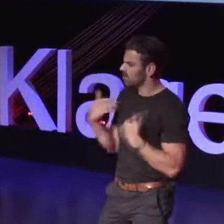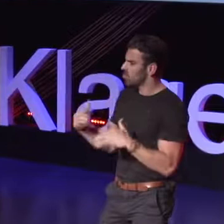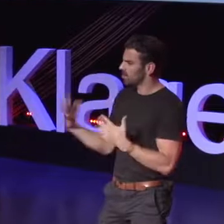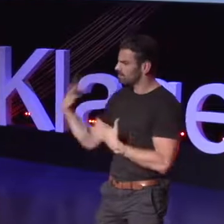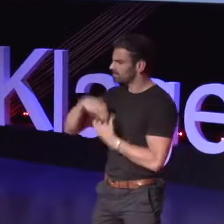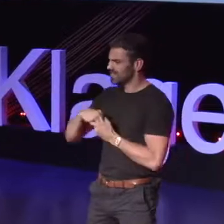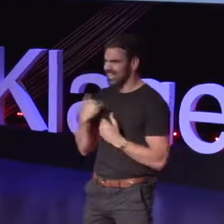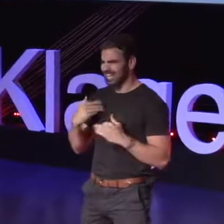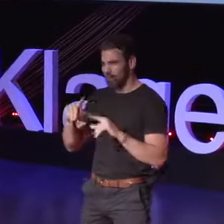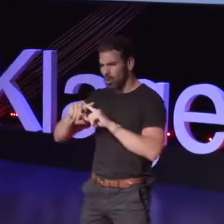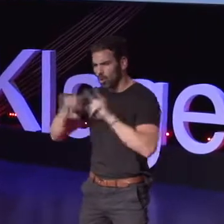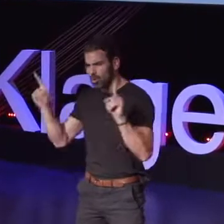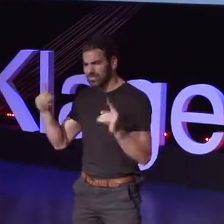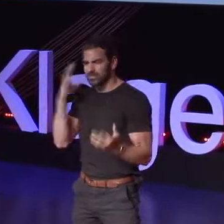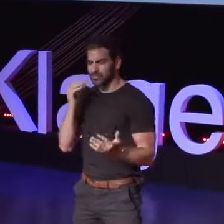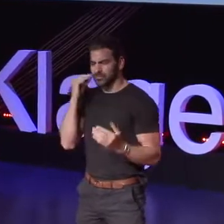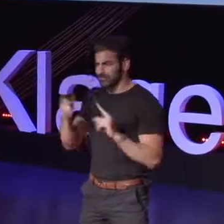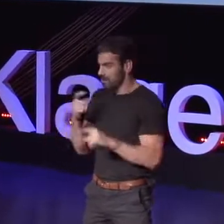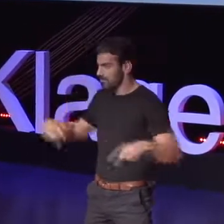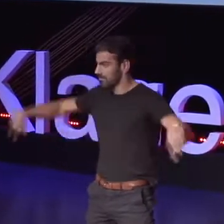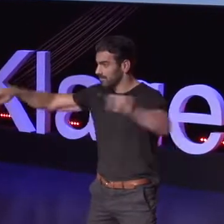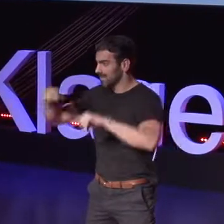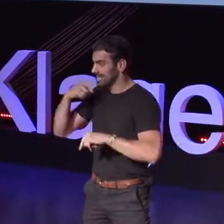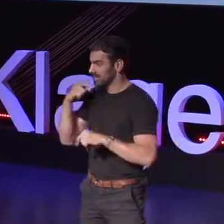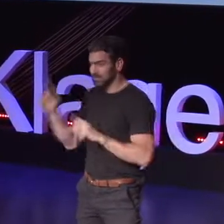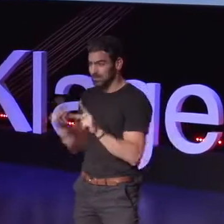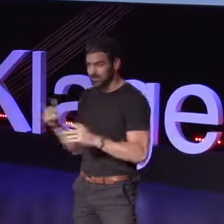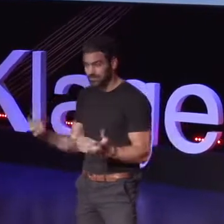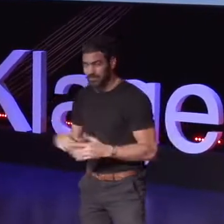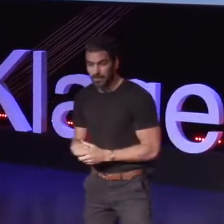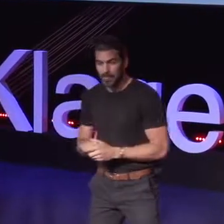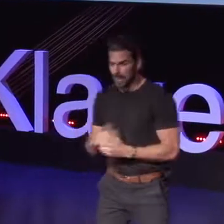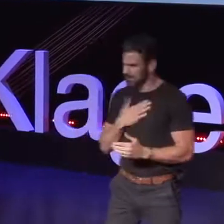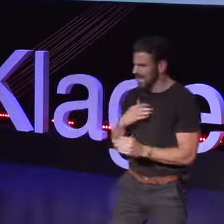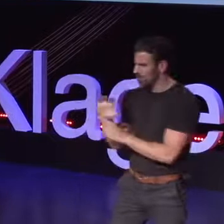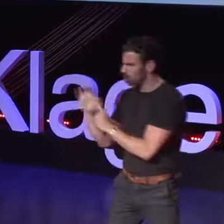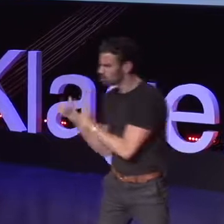on life and my experience of the world is very different my outlook and my life has involved